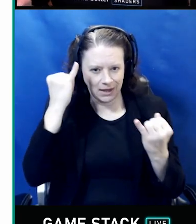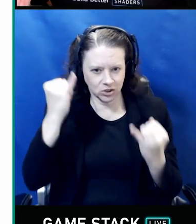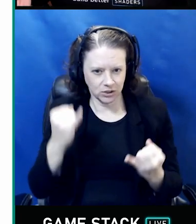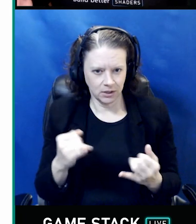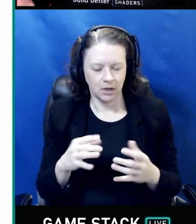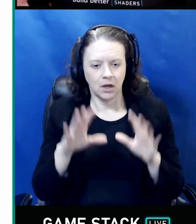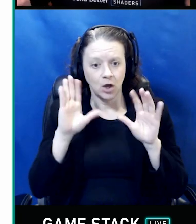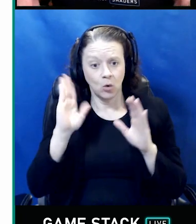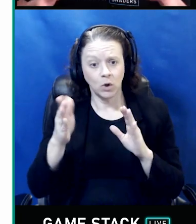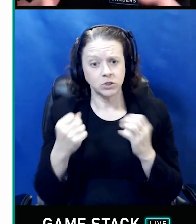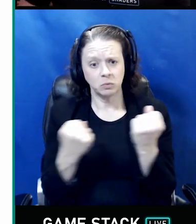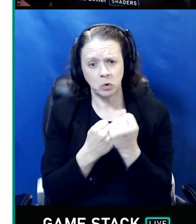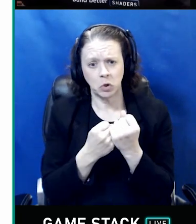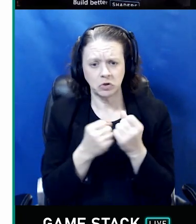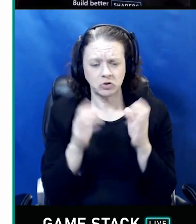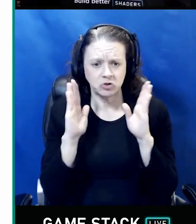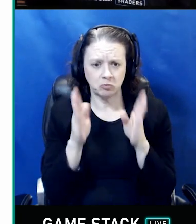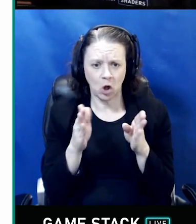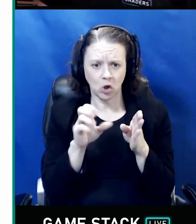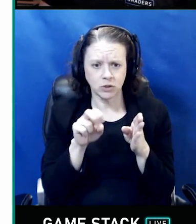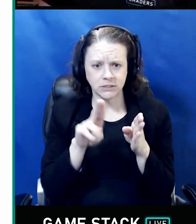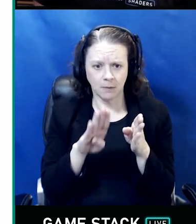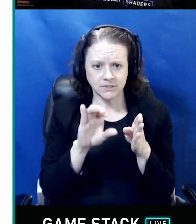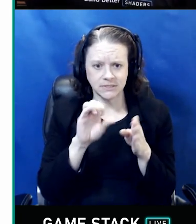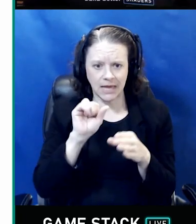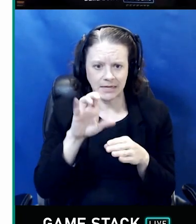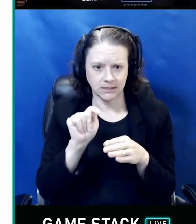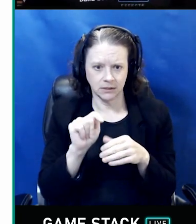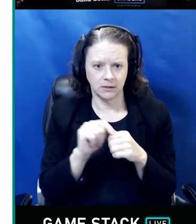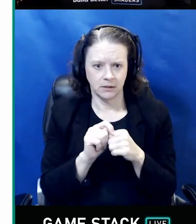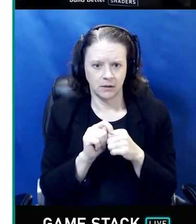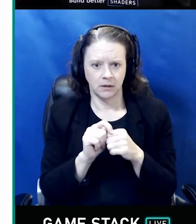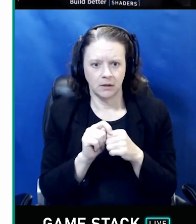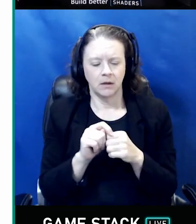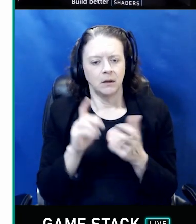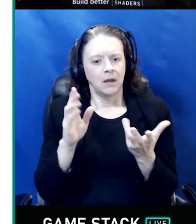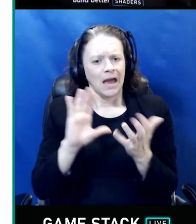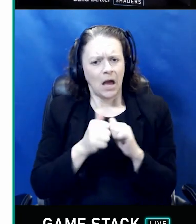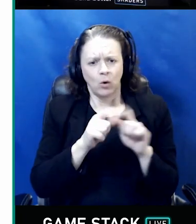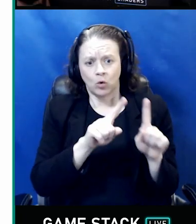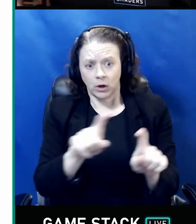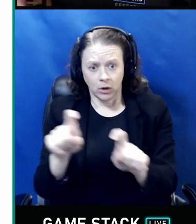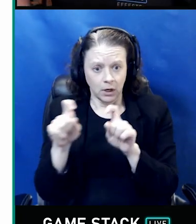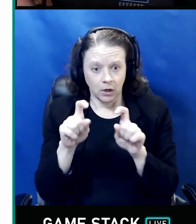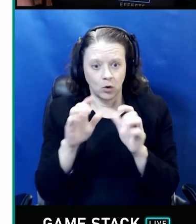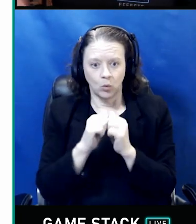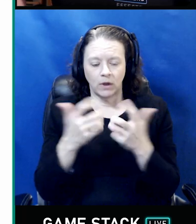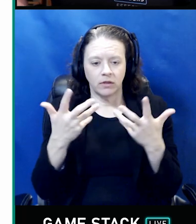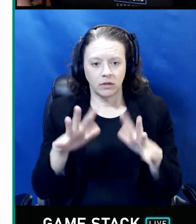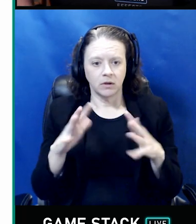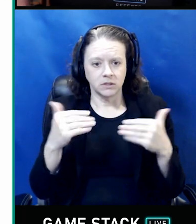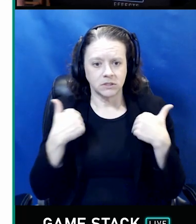It's going to support a probably a smaller subset of that and the way that this is queried is with an existing feature bit,